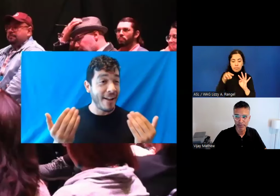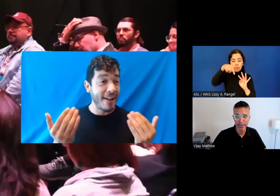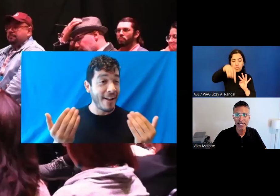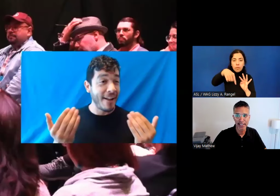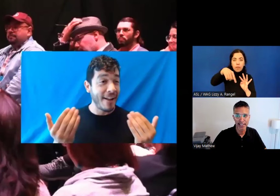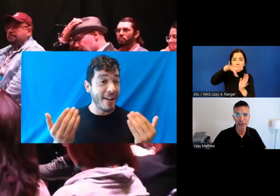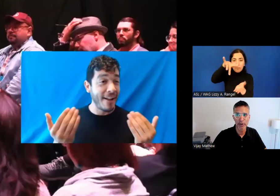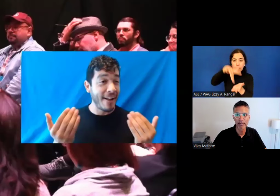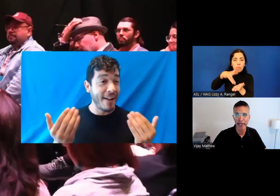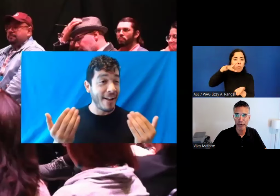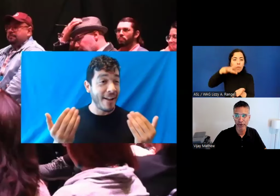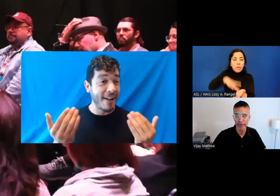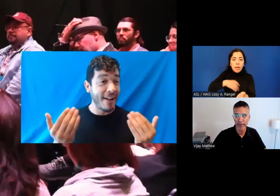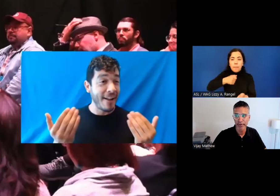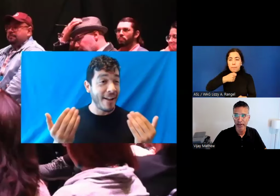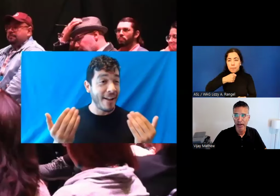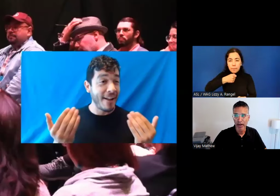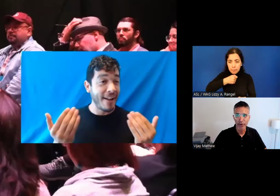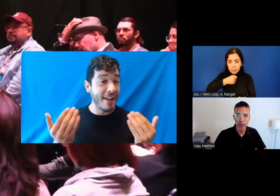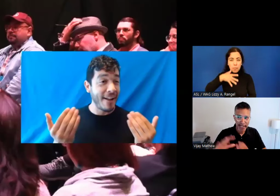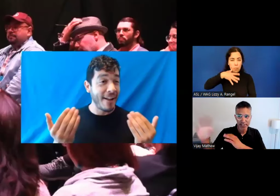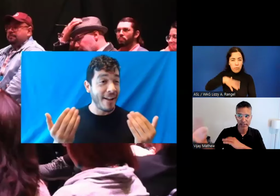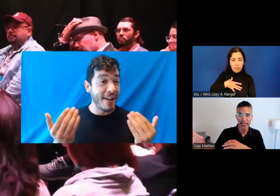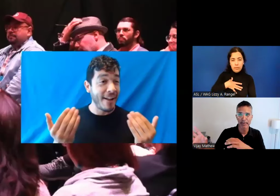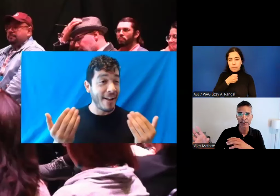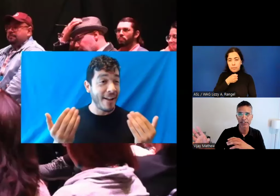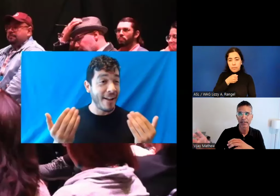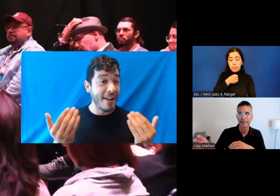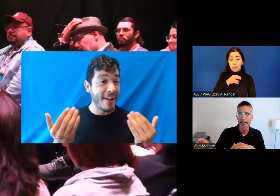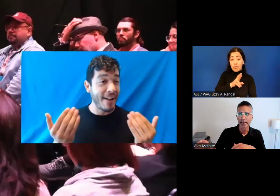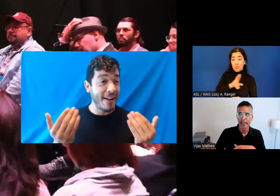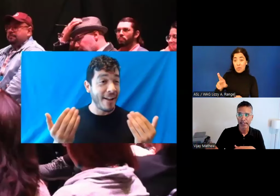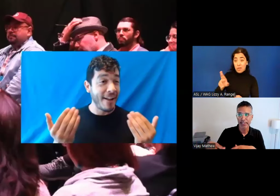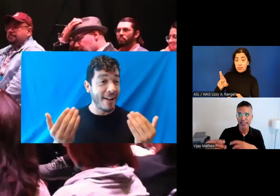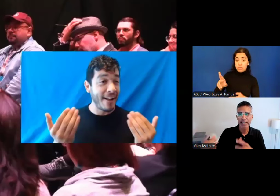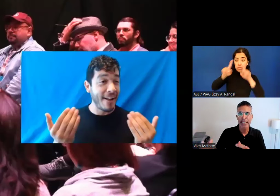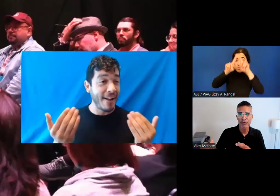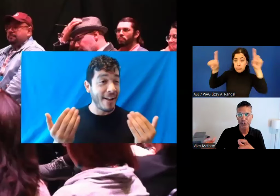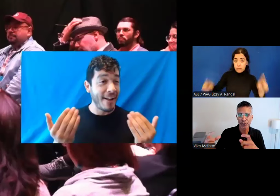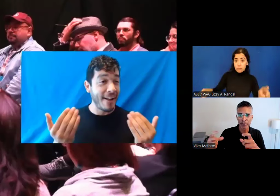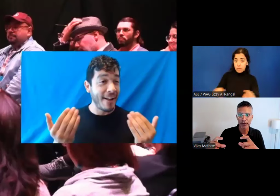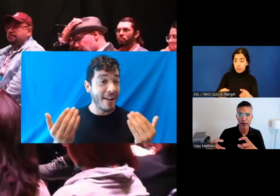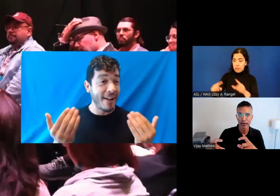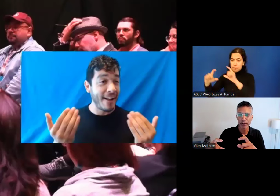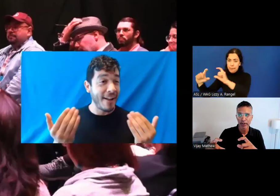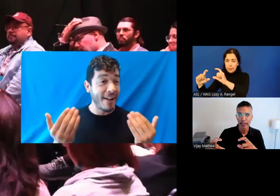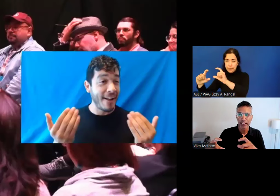speaking into a microphone. On the right side of the image is a sign language interpreter in